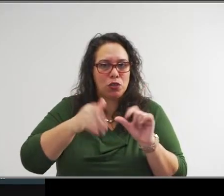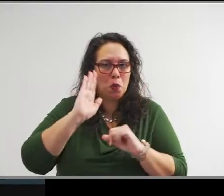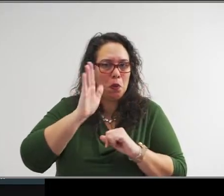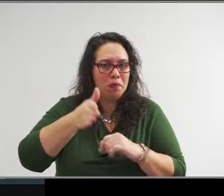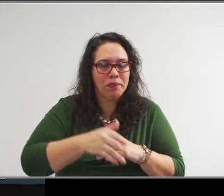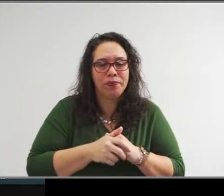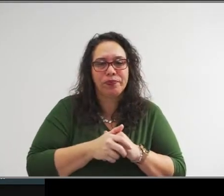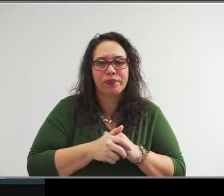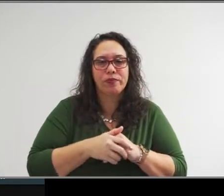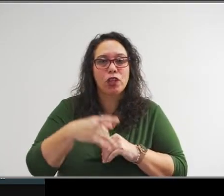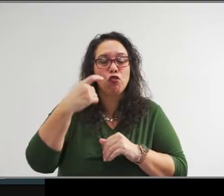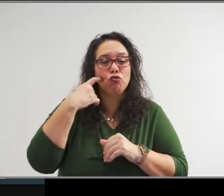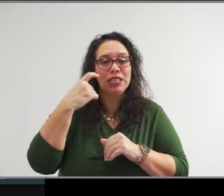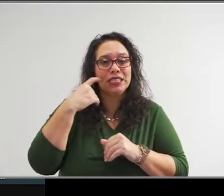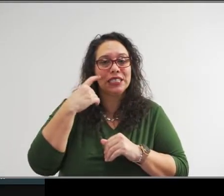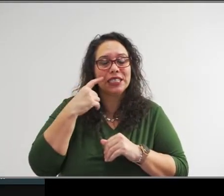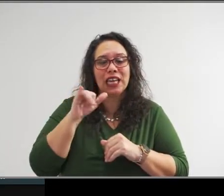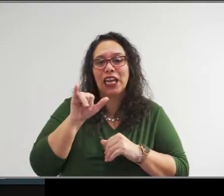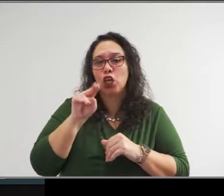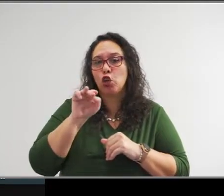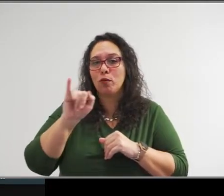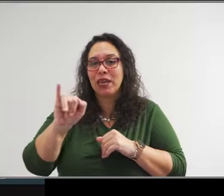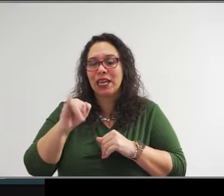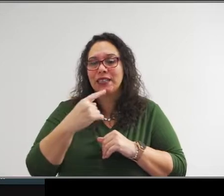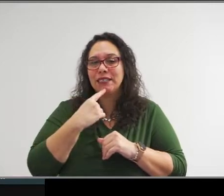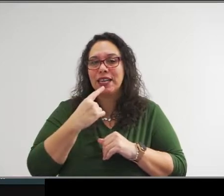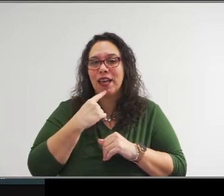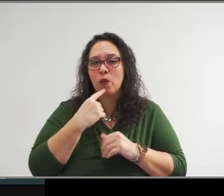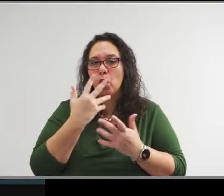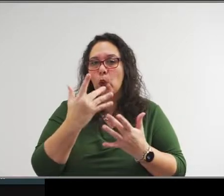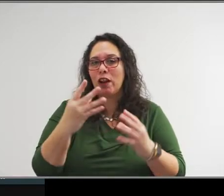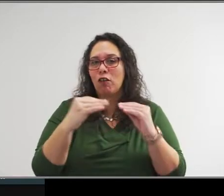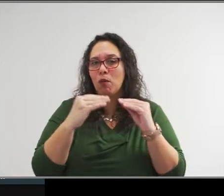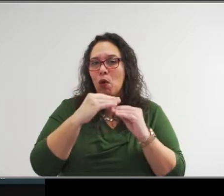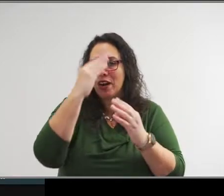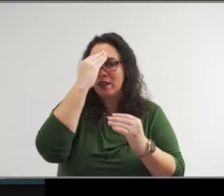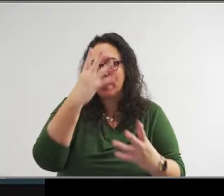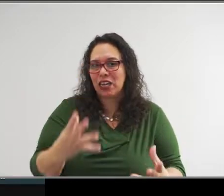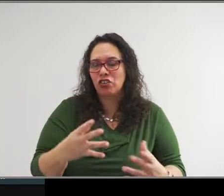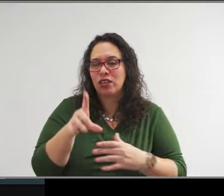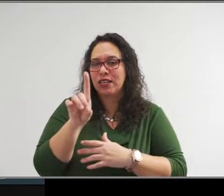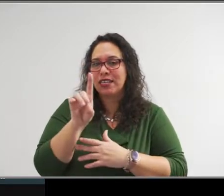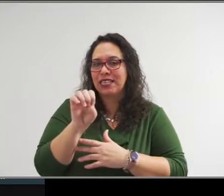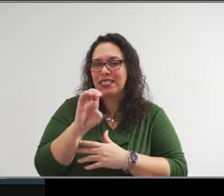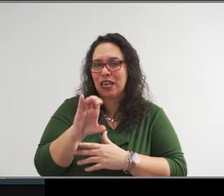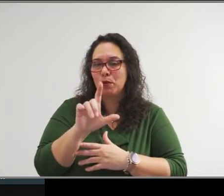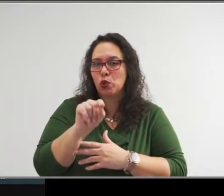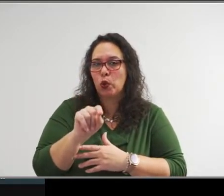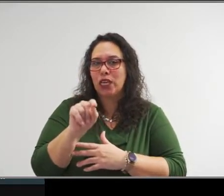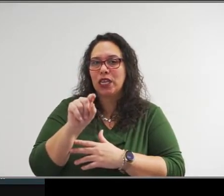Just recently, as mentioned, we're awaiting further information on the December, 2020 federal government